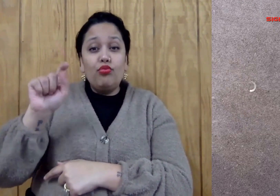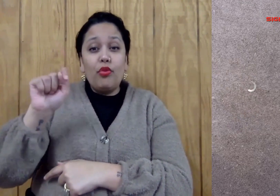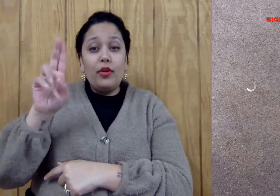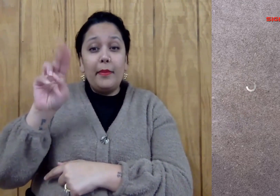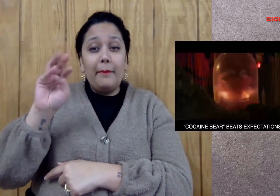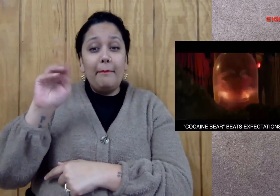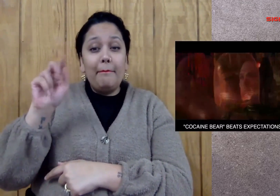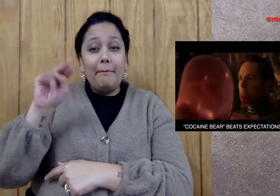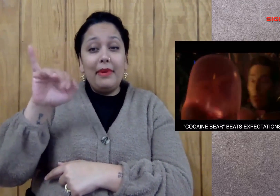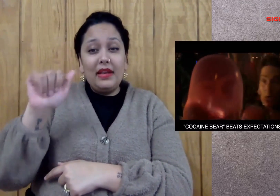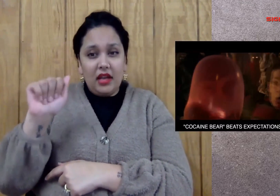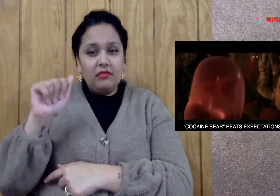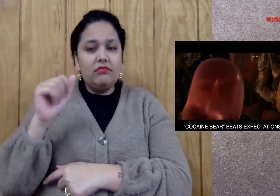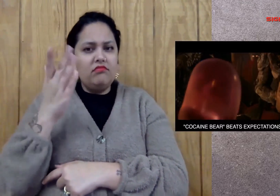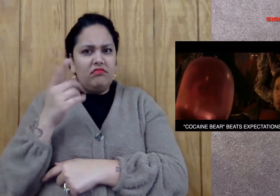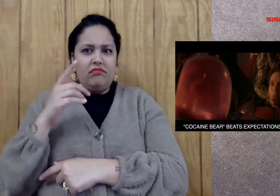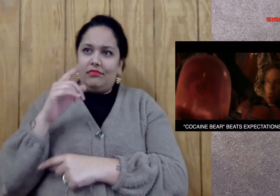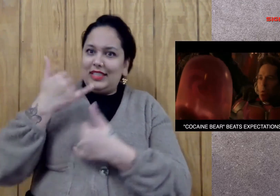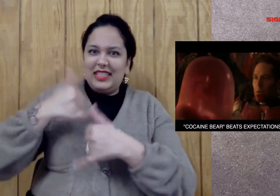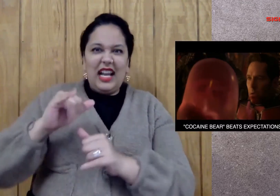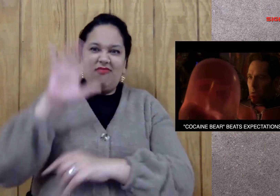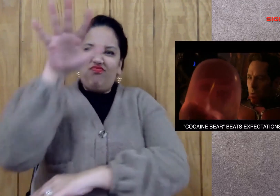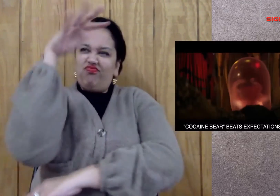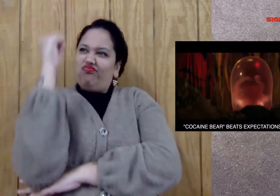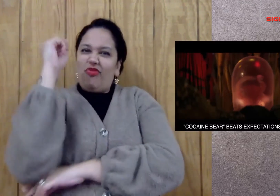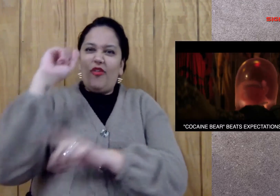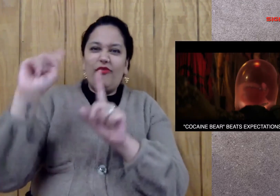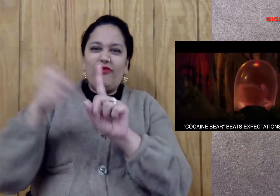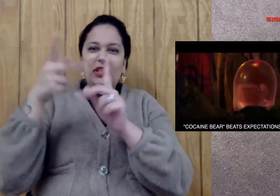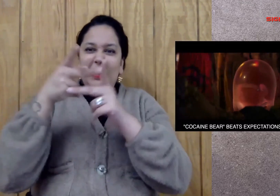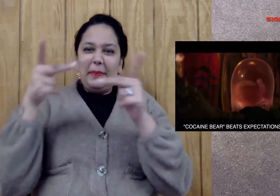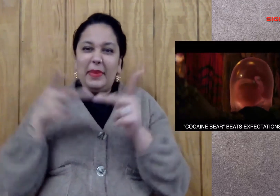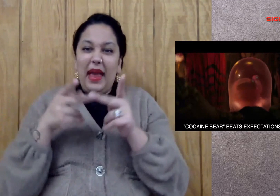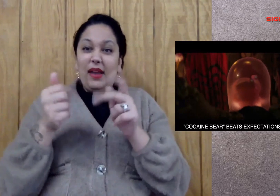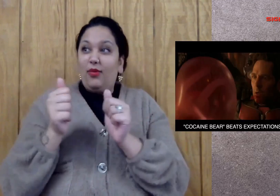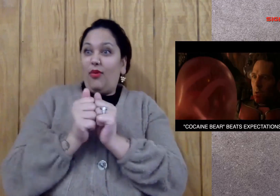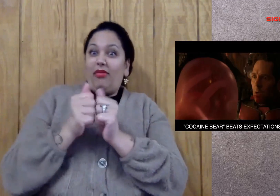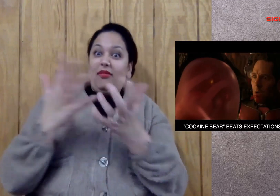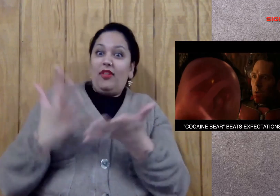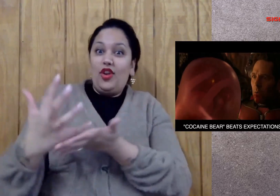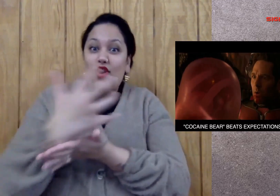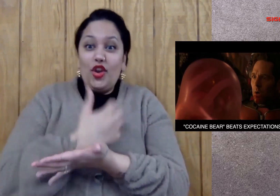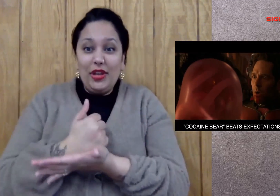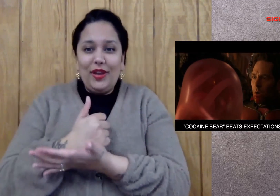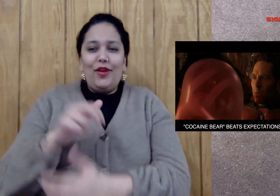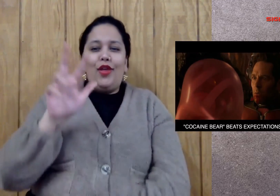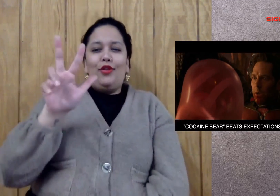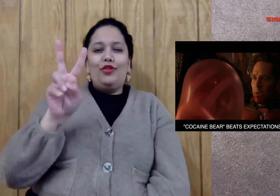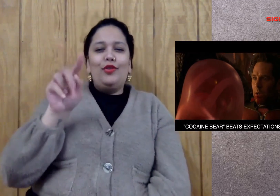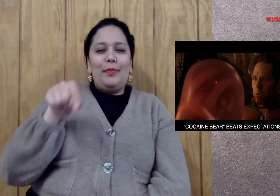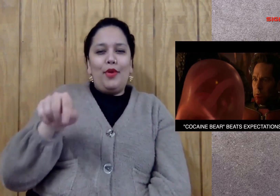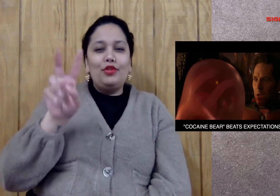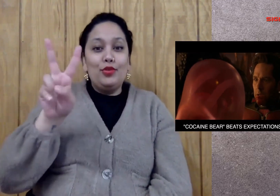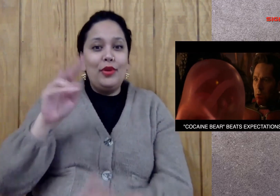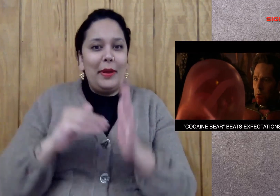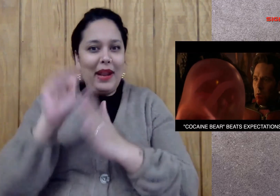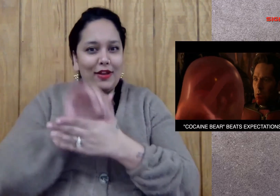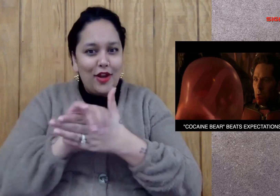Ant-Man and the WASP quantumania held on to first place with 32.2 million dollars.